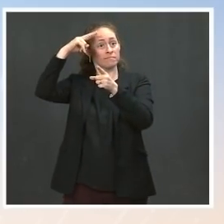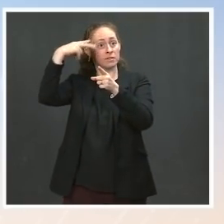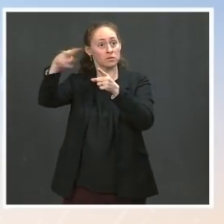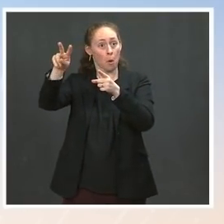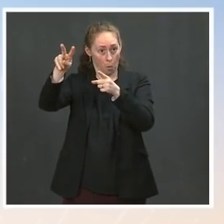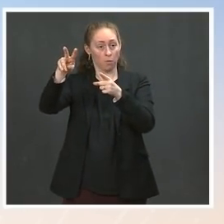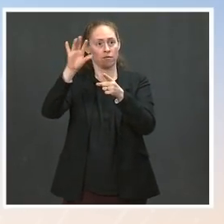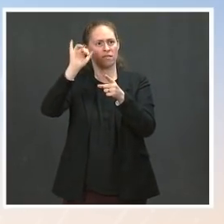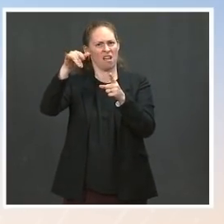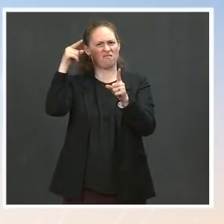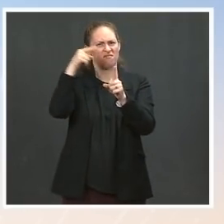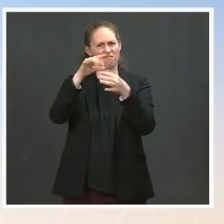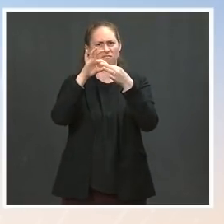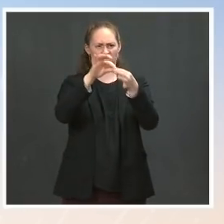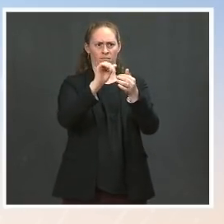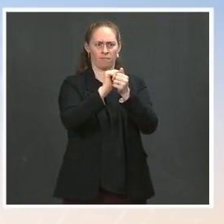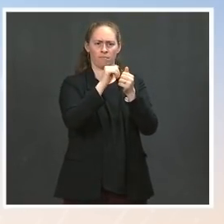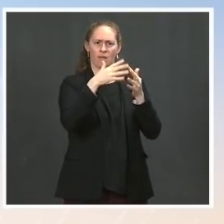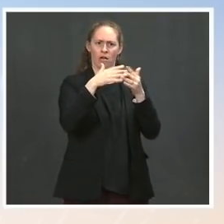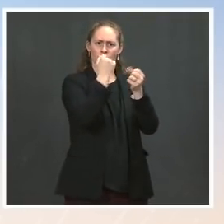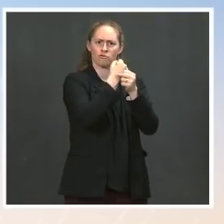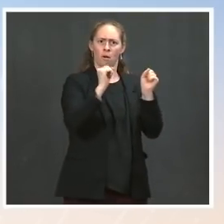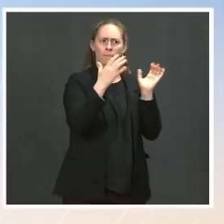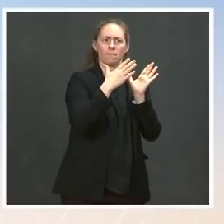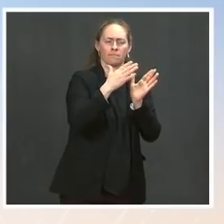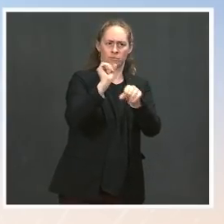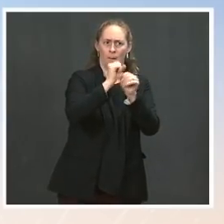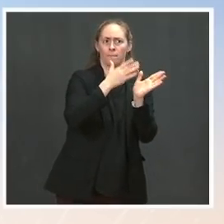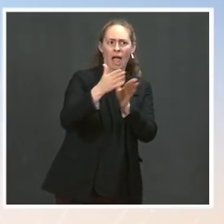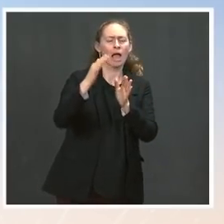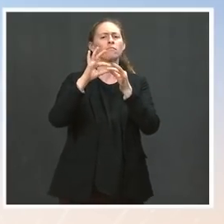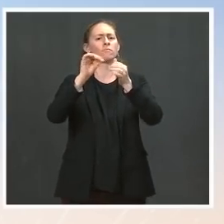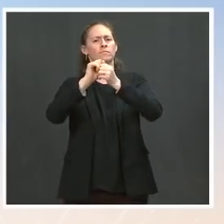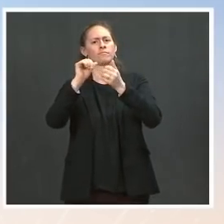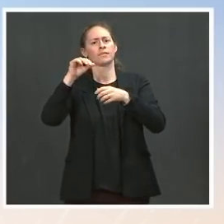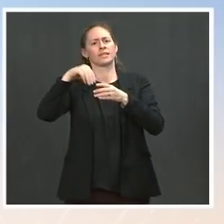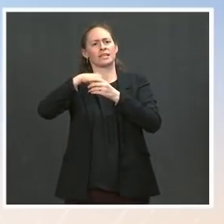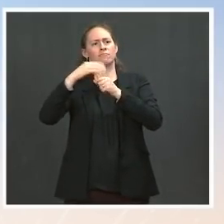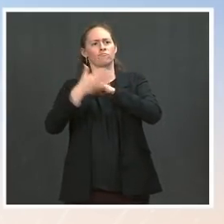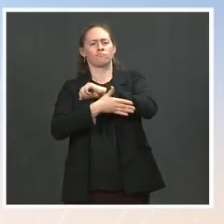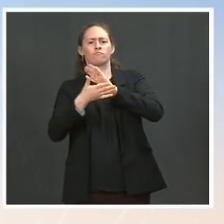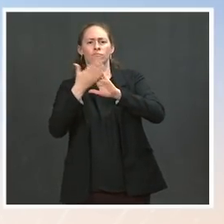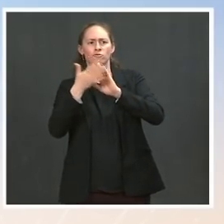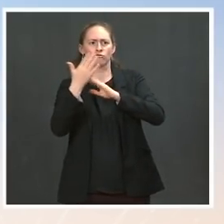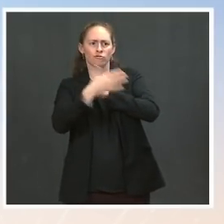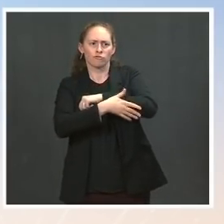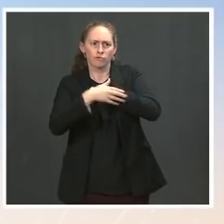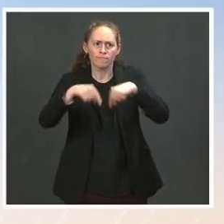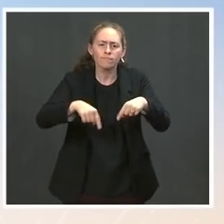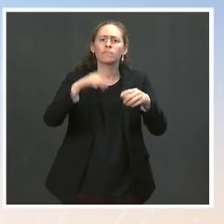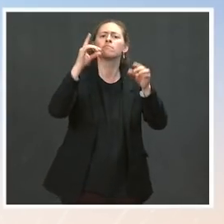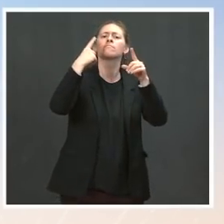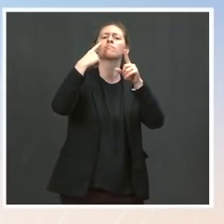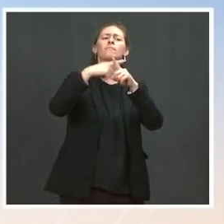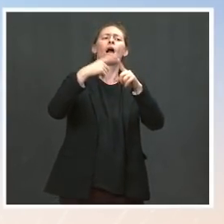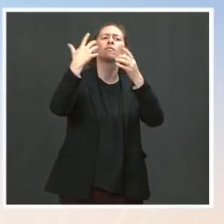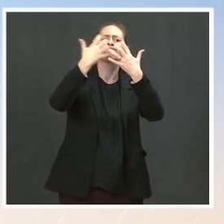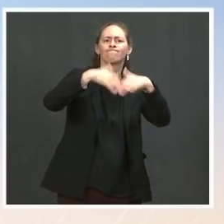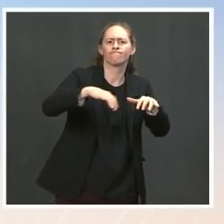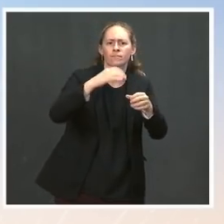so we can invest in vital infrastructure, create good-paying jobs, and grow our economy. On the screens behind me, you'll see some of the needs outlined